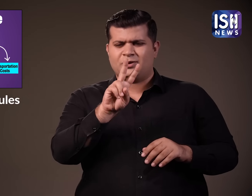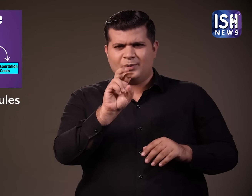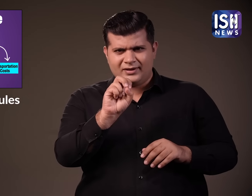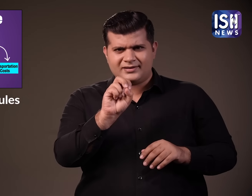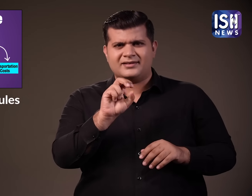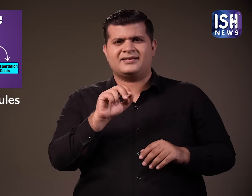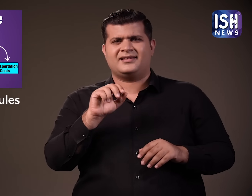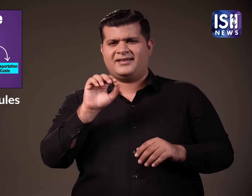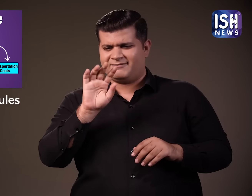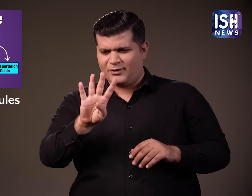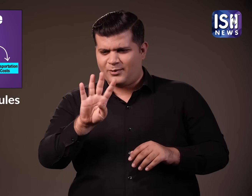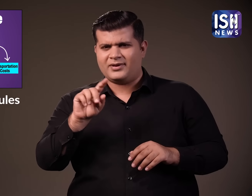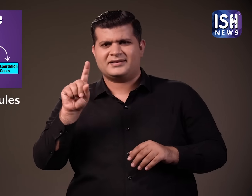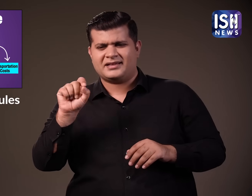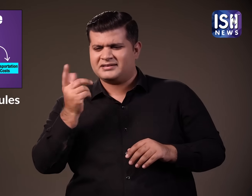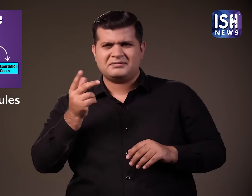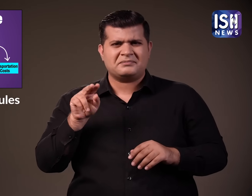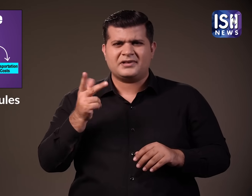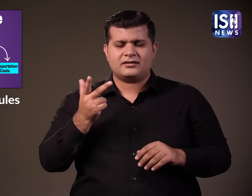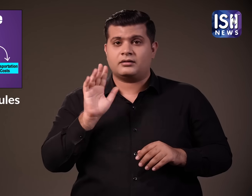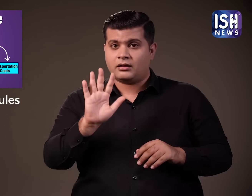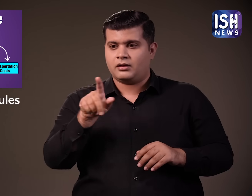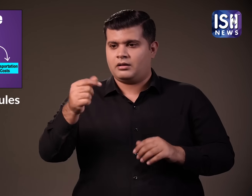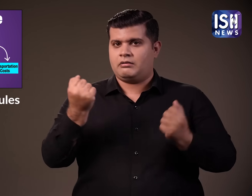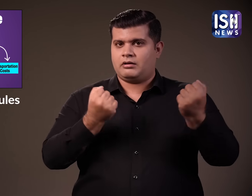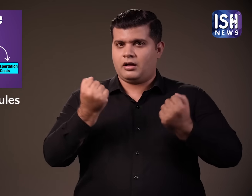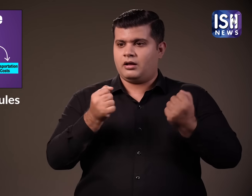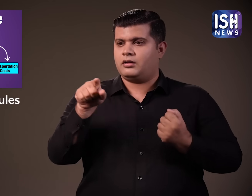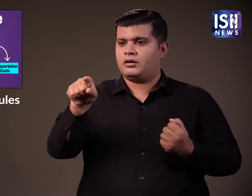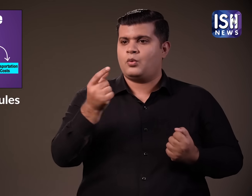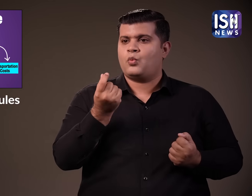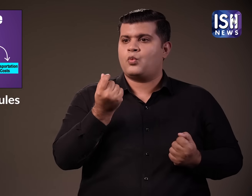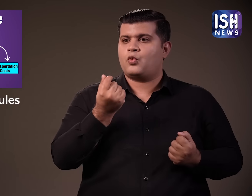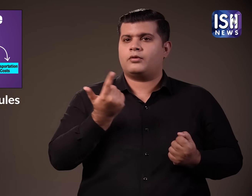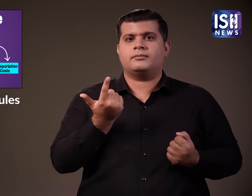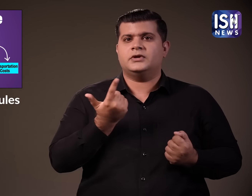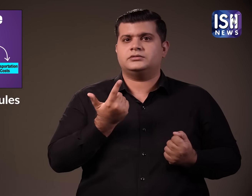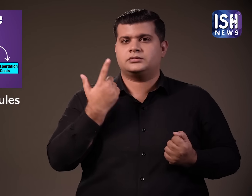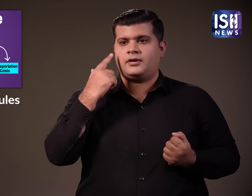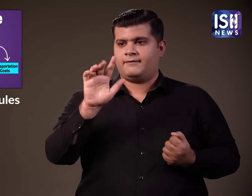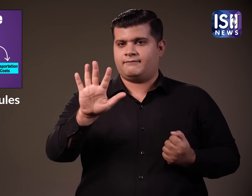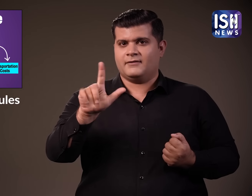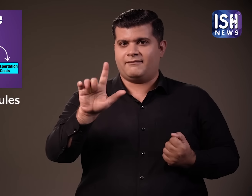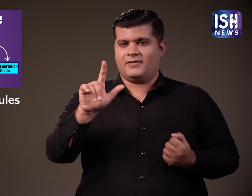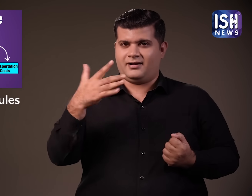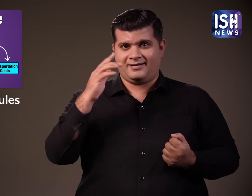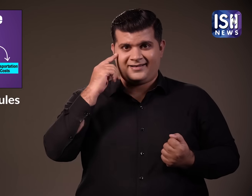But what does 20-4-10 rule mean? If the cost of the car that you need is ₹5 Lakhs.